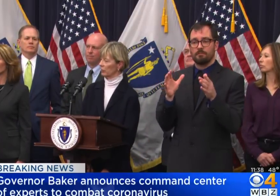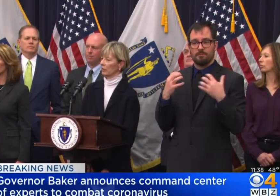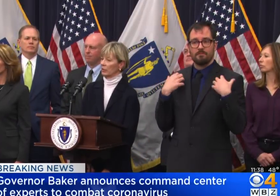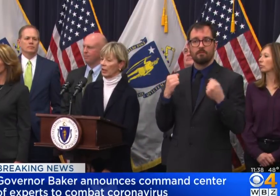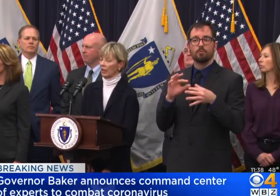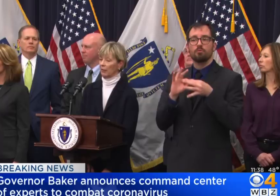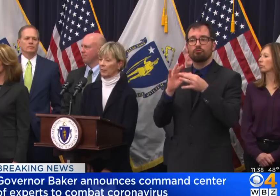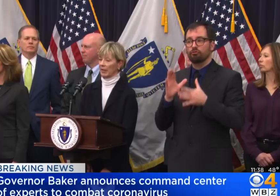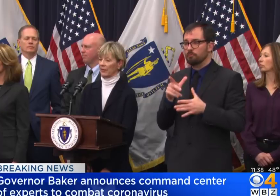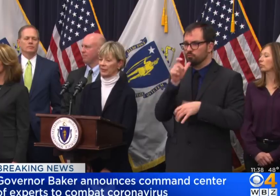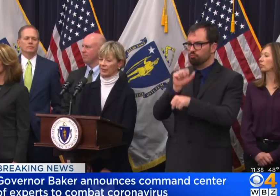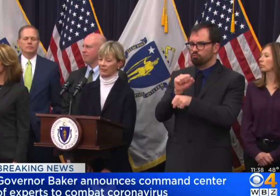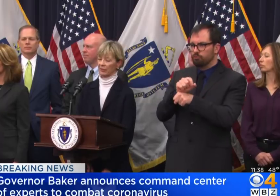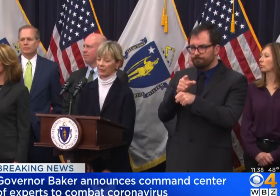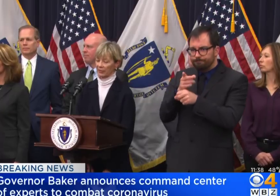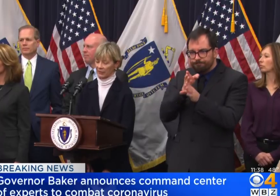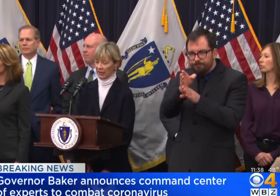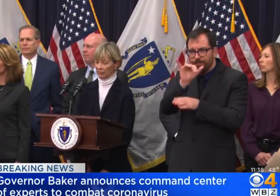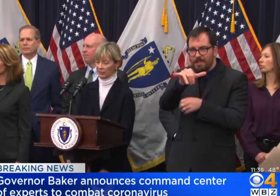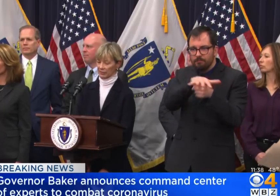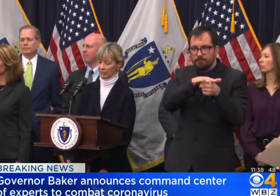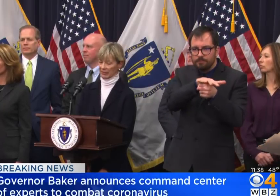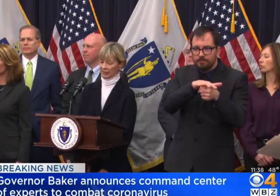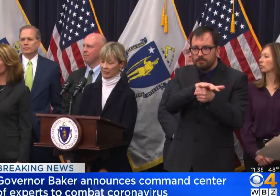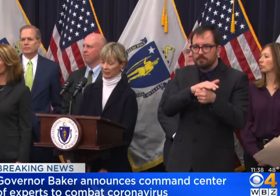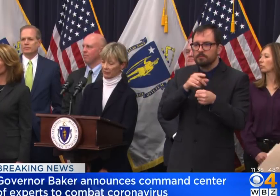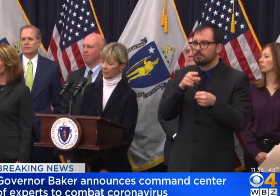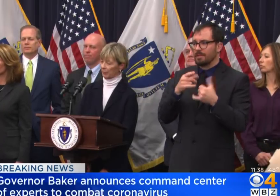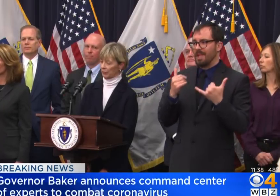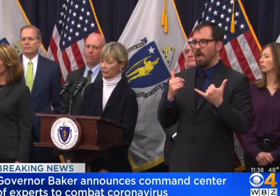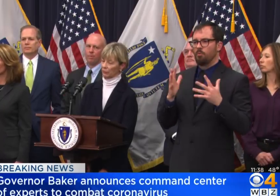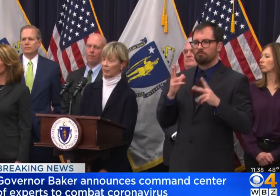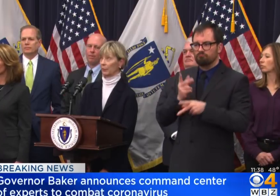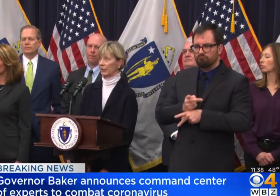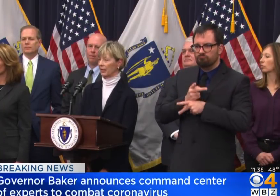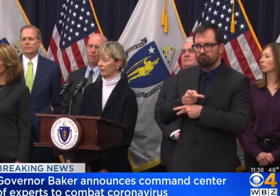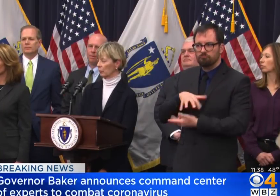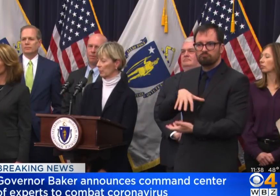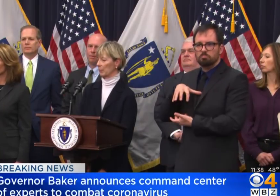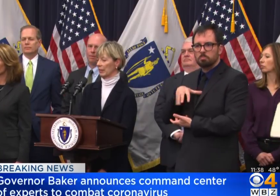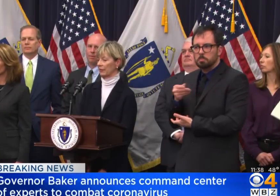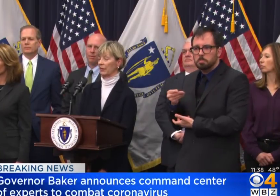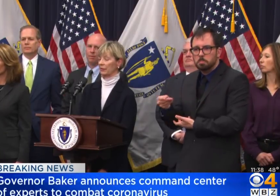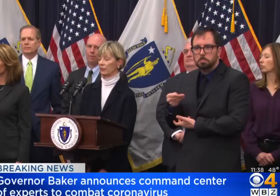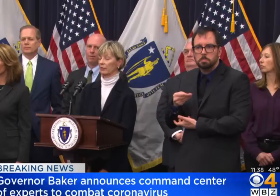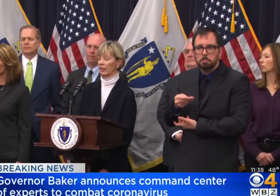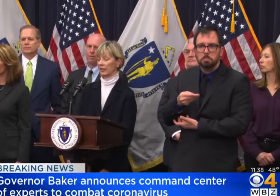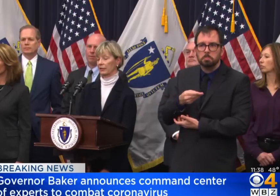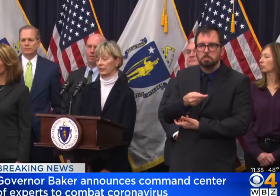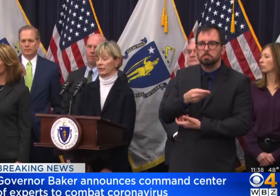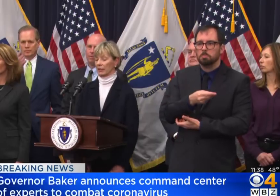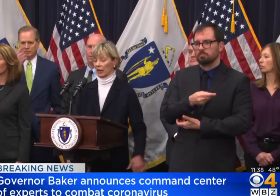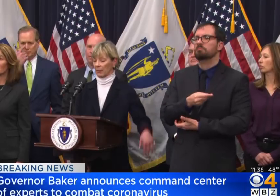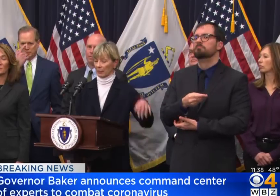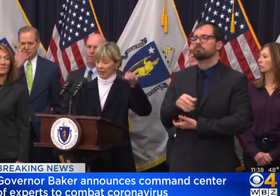SO RIGHT NOW ACROSS THE COMMONWEALTH THROUGH OUR REGIONAL PUBLIC HEALTH